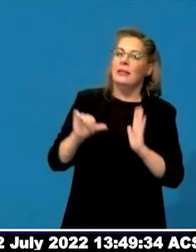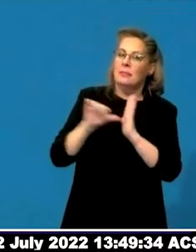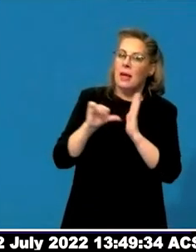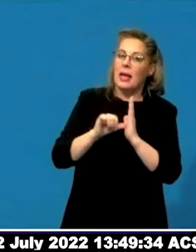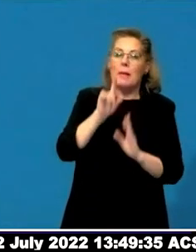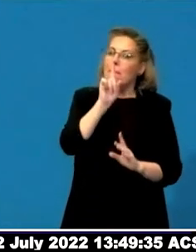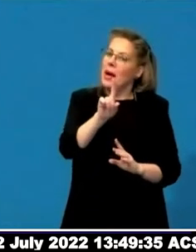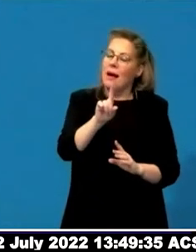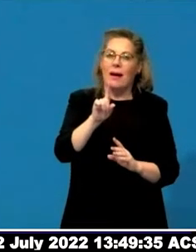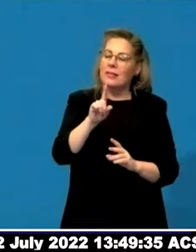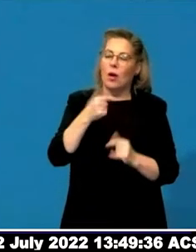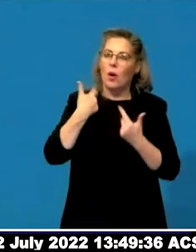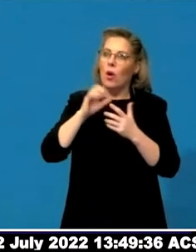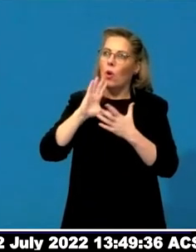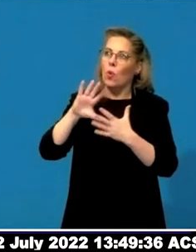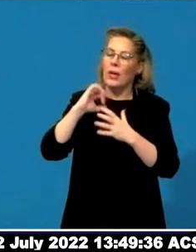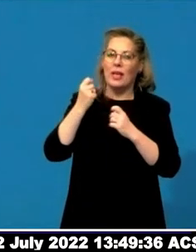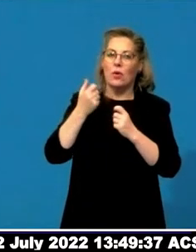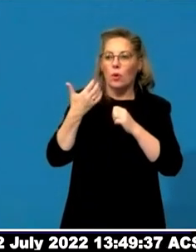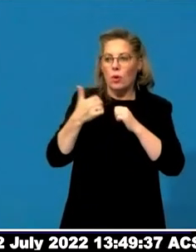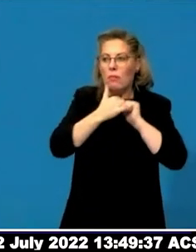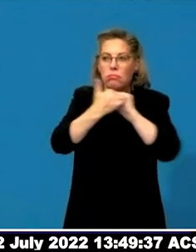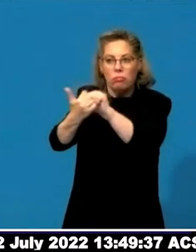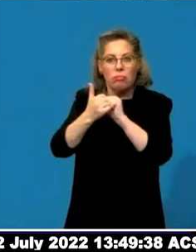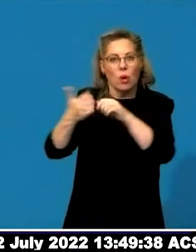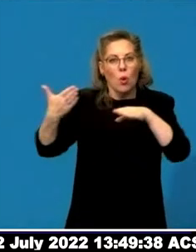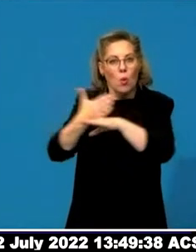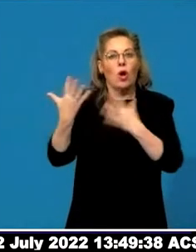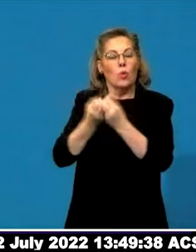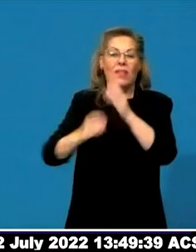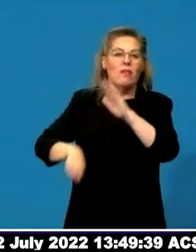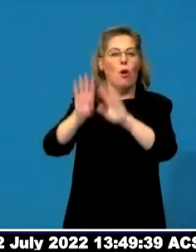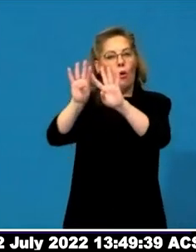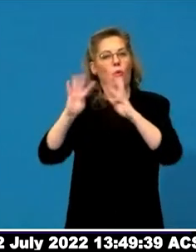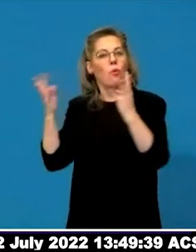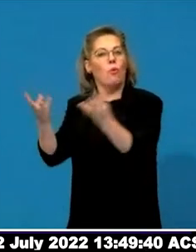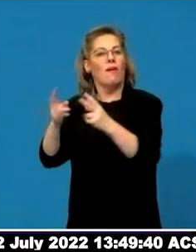And what, then, are the problems in utilising the money